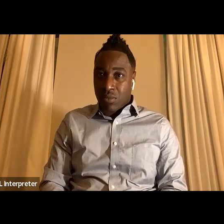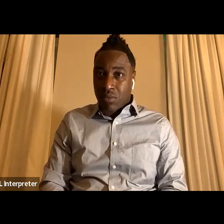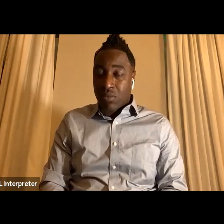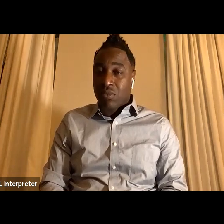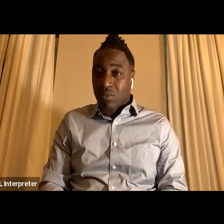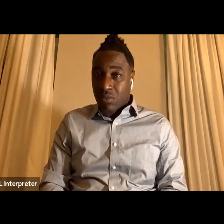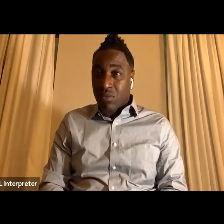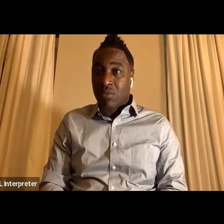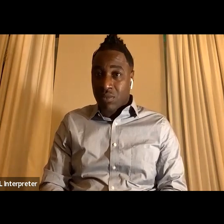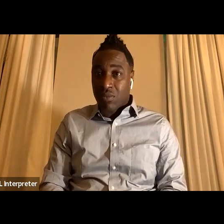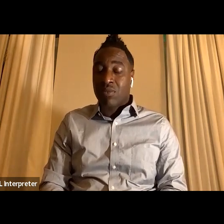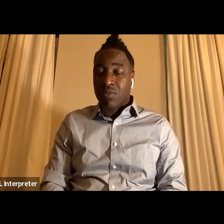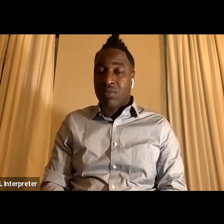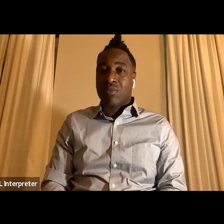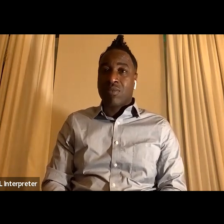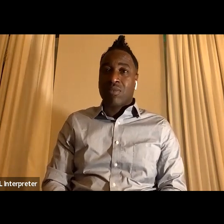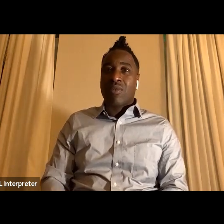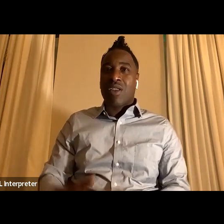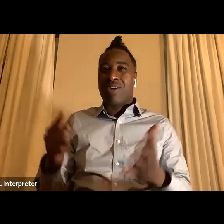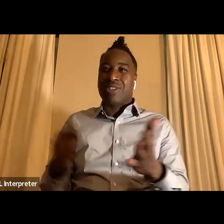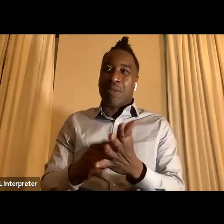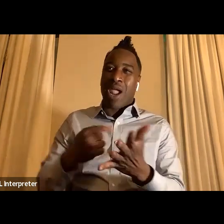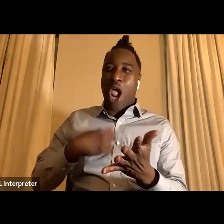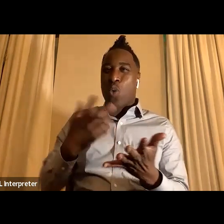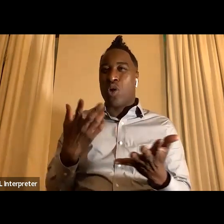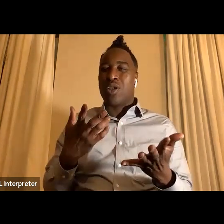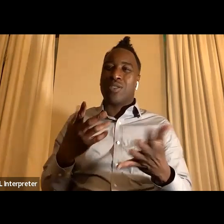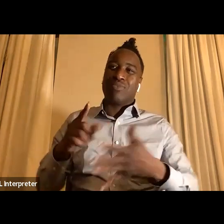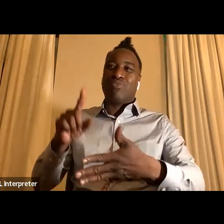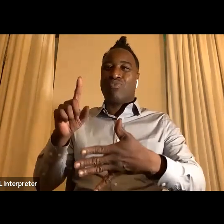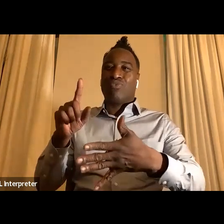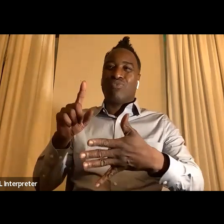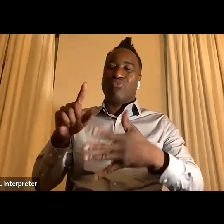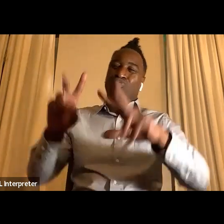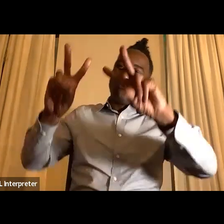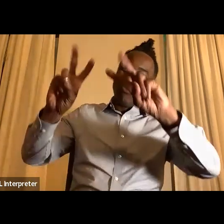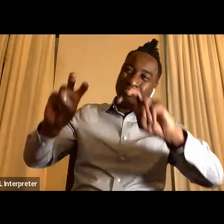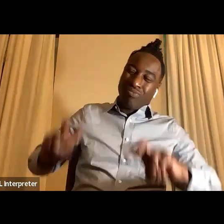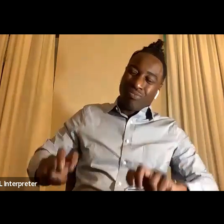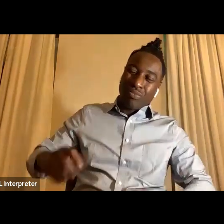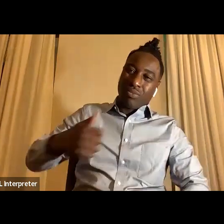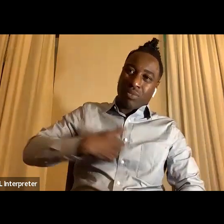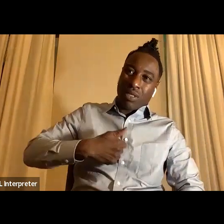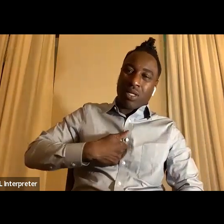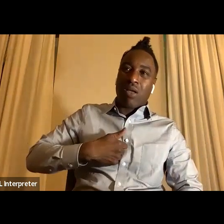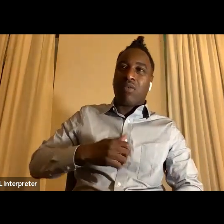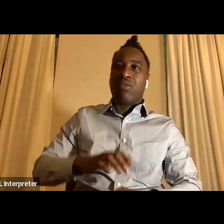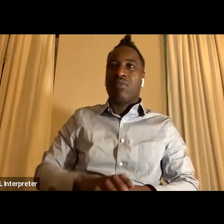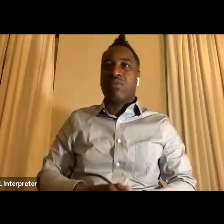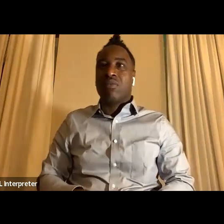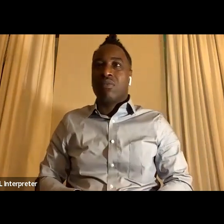kind of scrutinizing myself if like this is actually connected to the work, you know, like